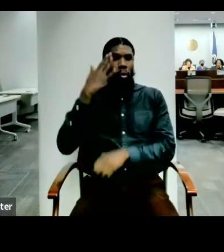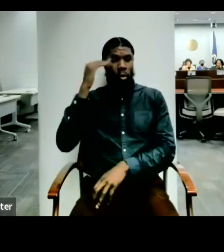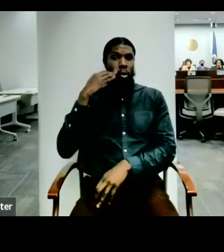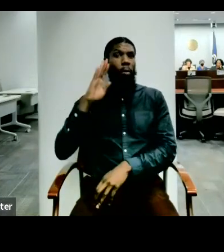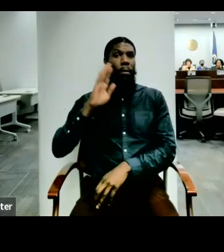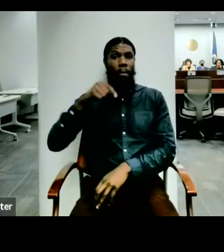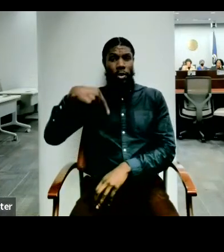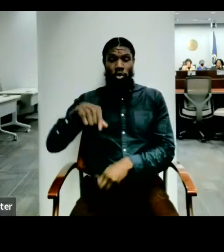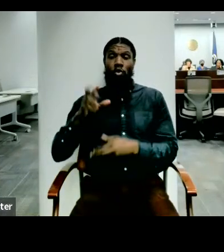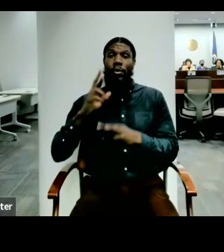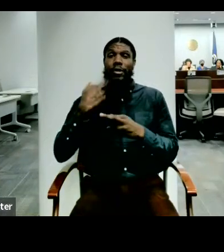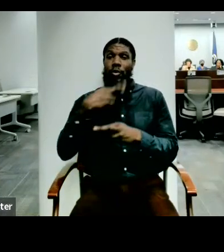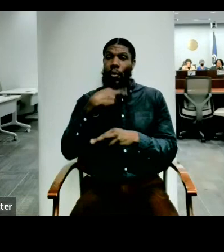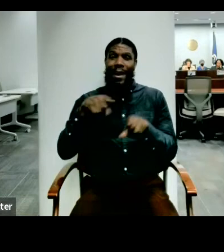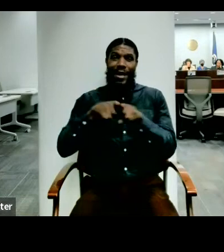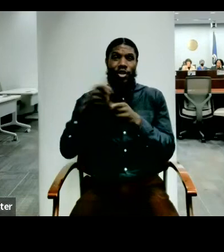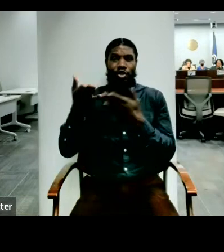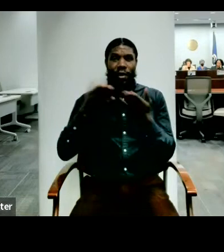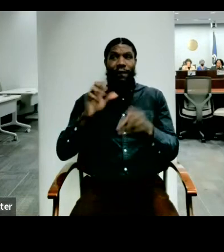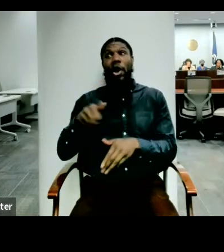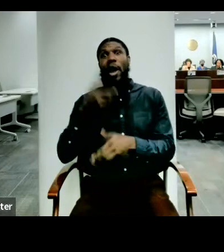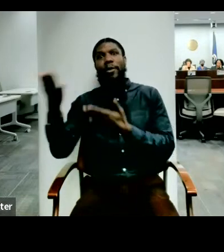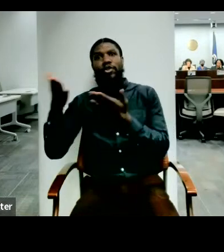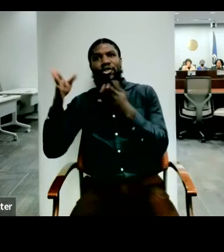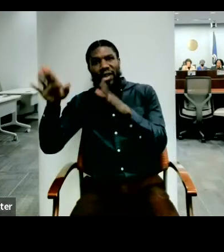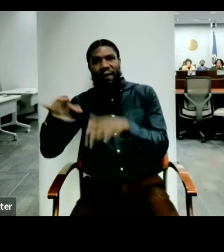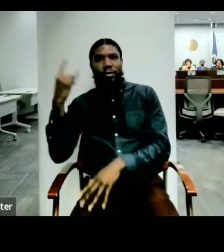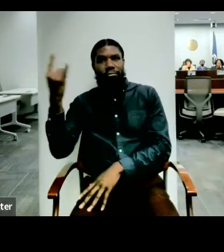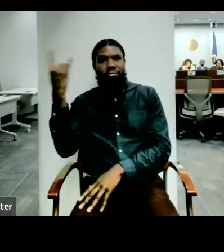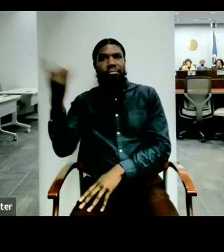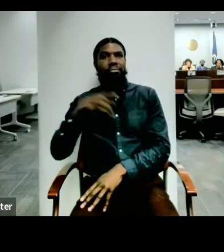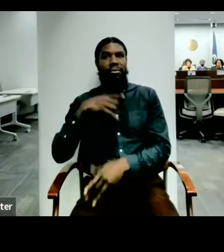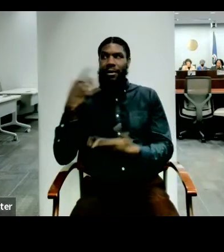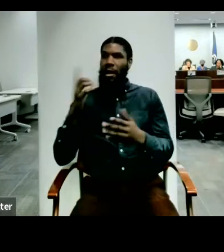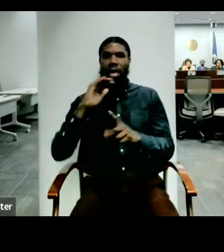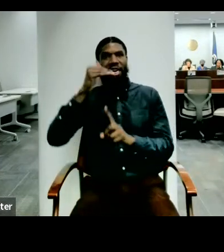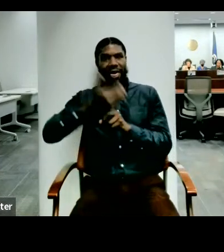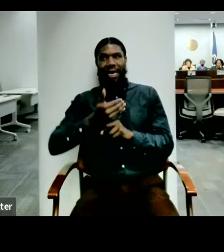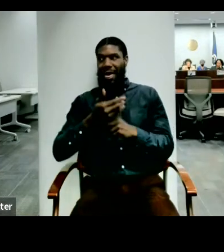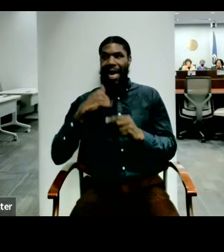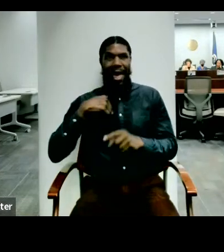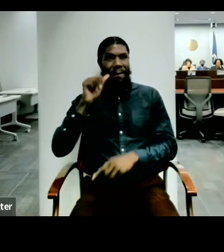server made racist impressions of Asian guests saying, I don't understand you,